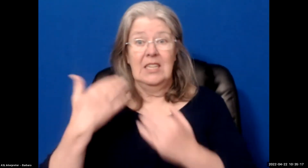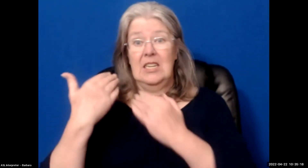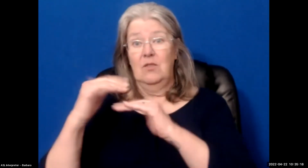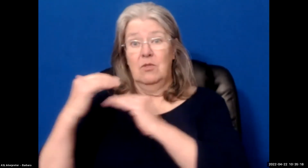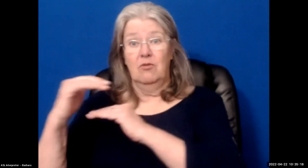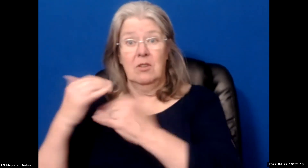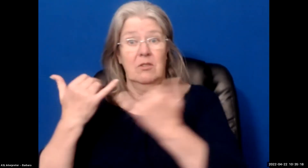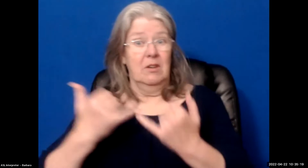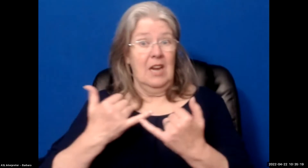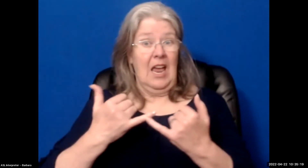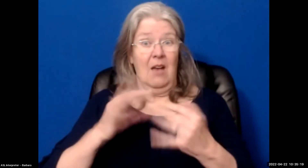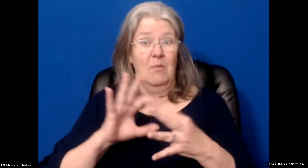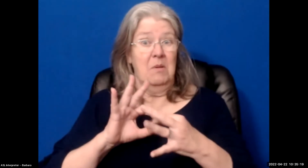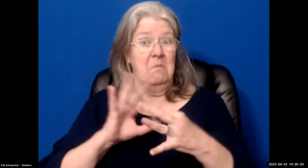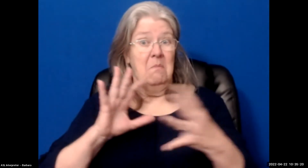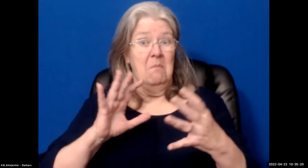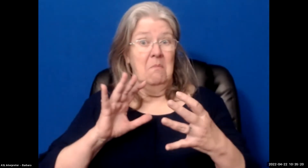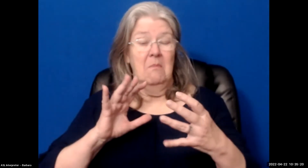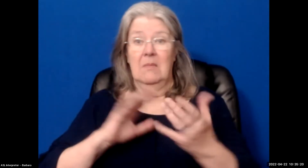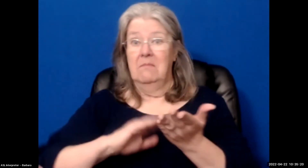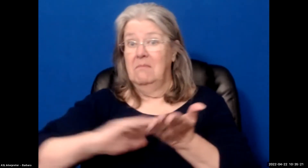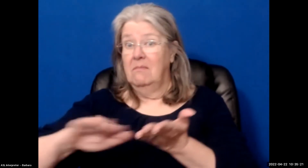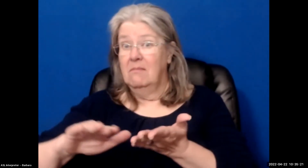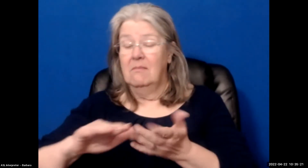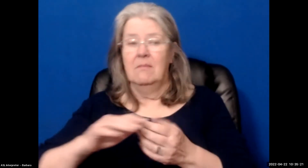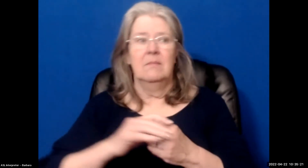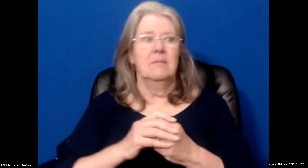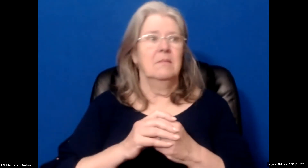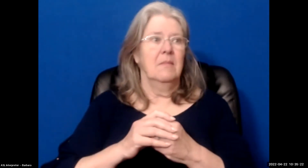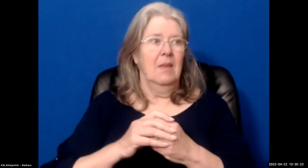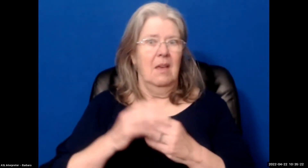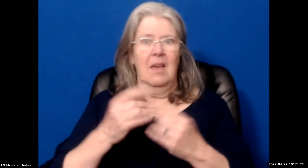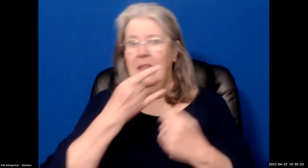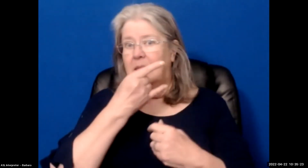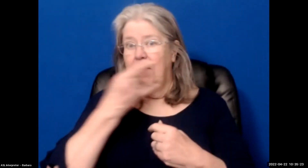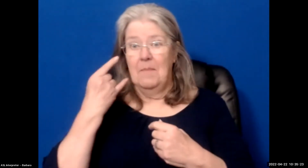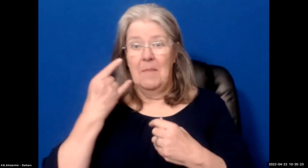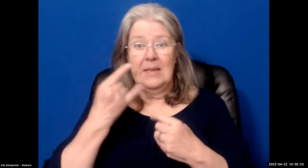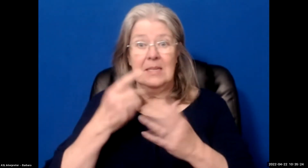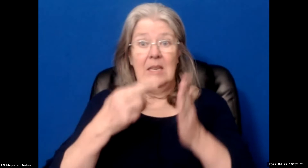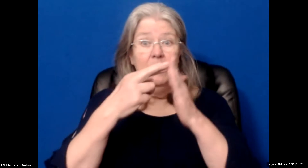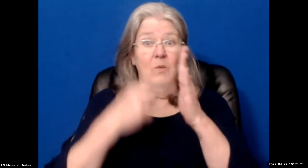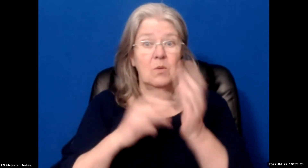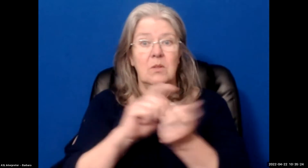and COVID-19 guidelines, including masking mandates are also changing. We also hear about